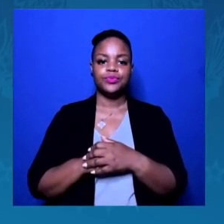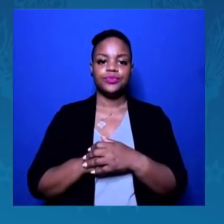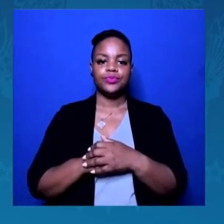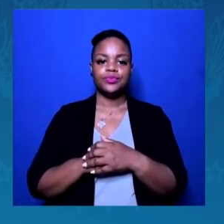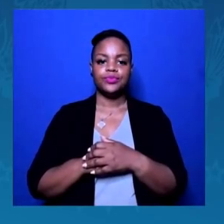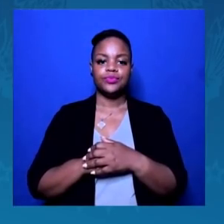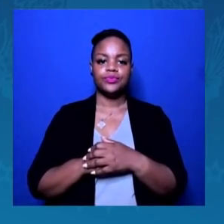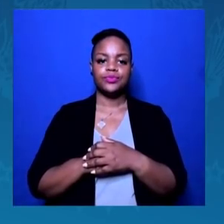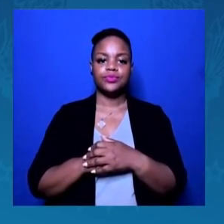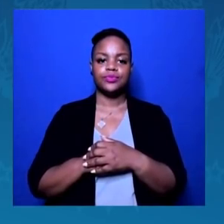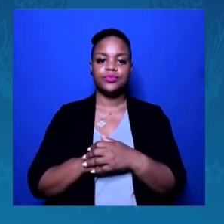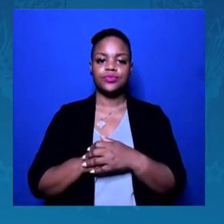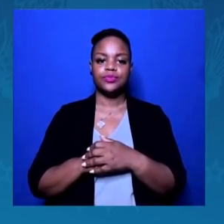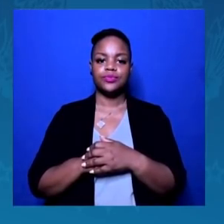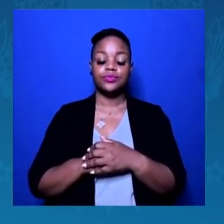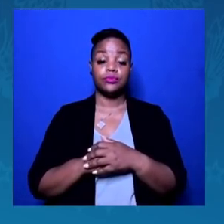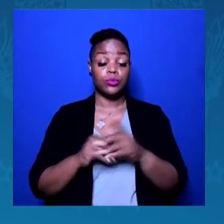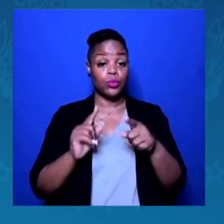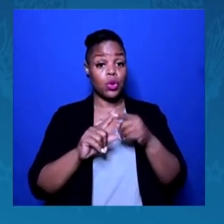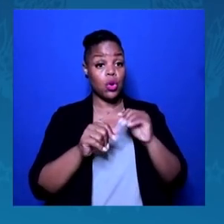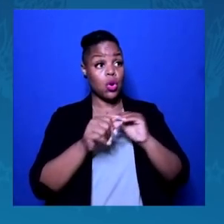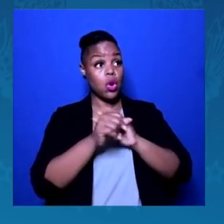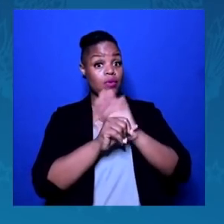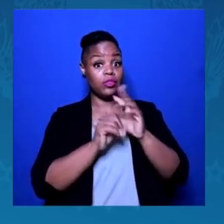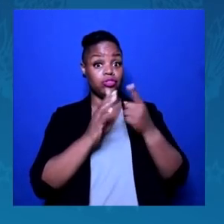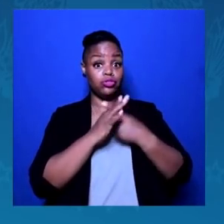we now are here for you in this moment of need.